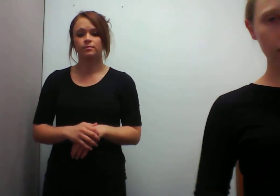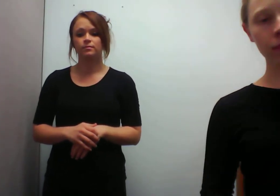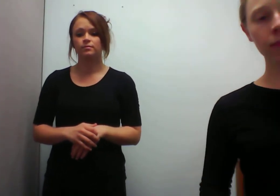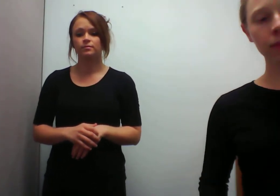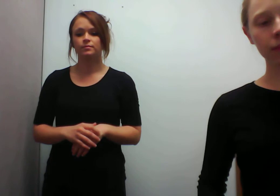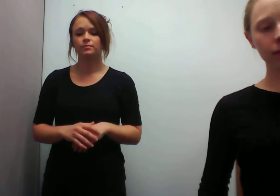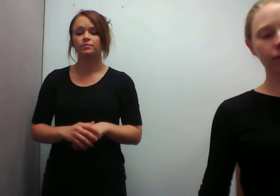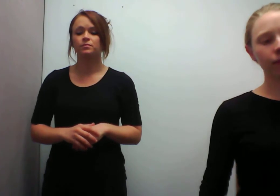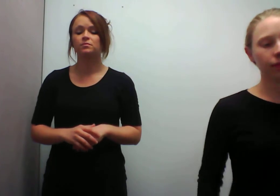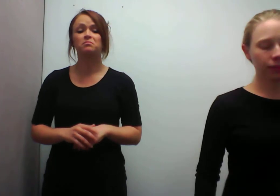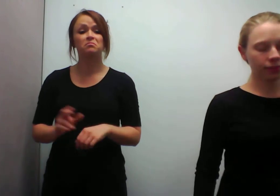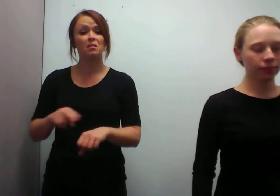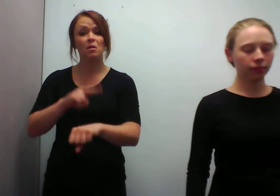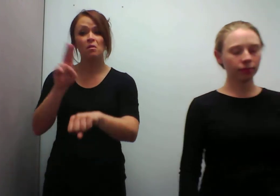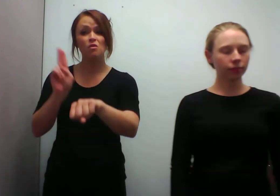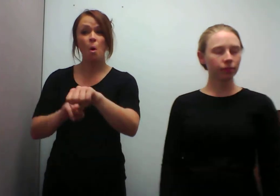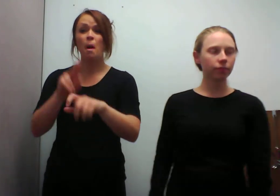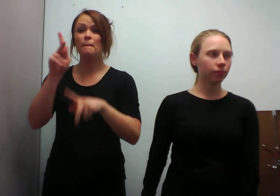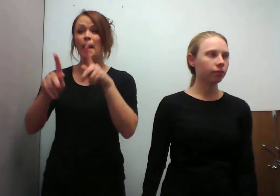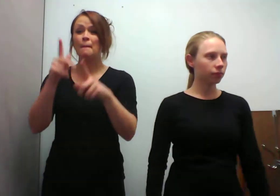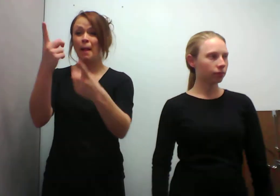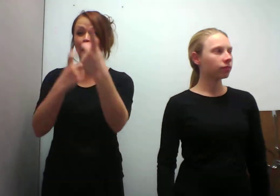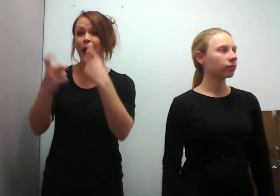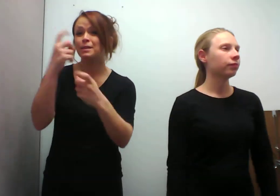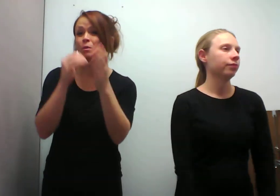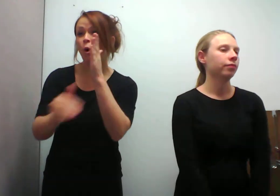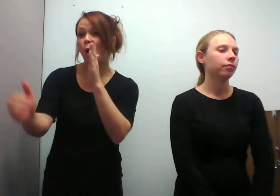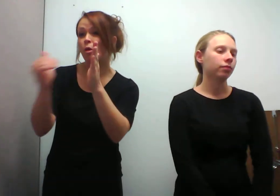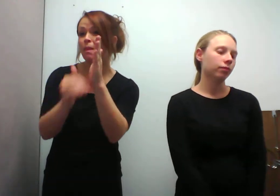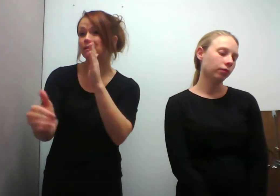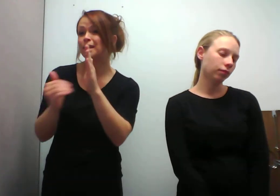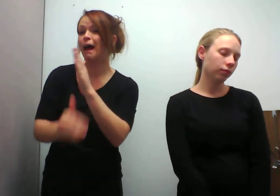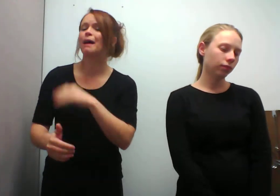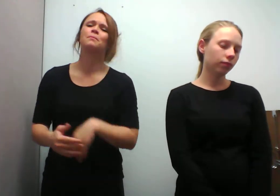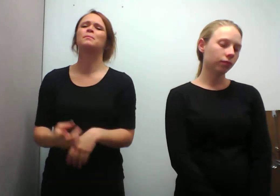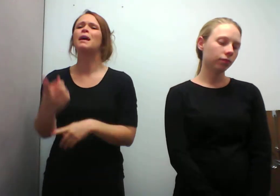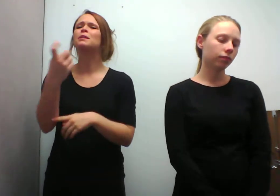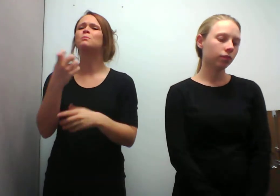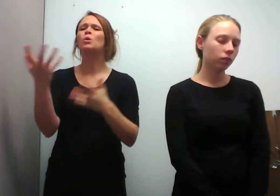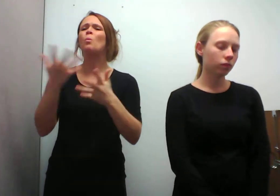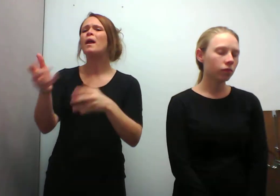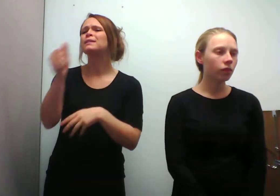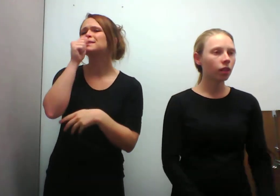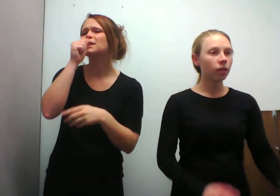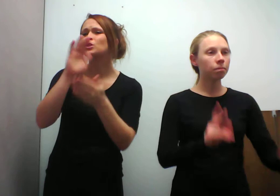Of course people ask me all the time they say to me, what is the secret to success?